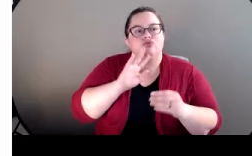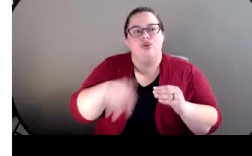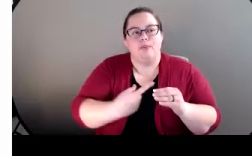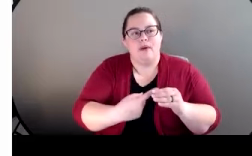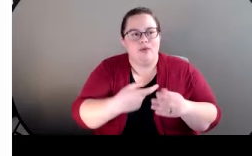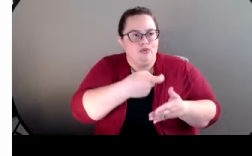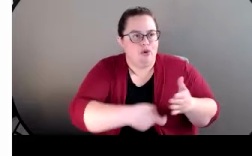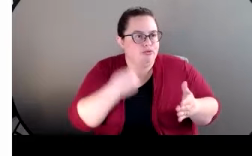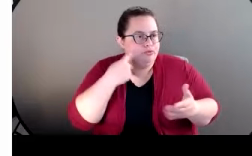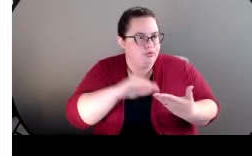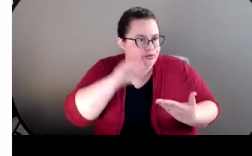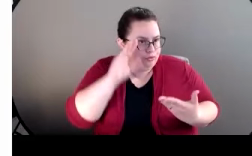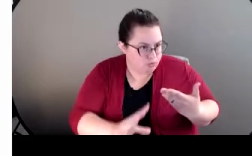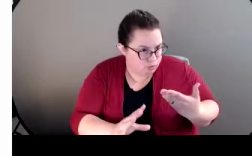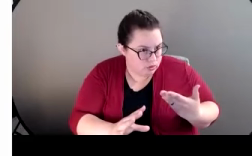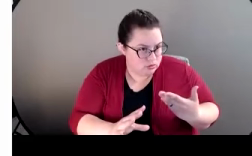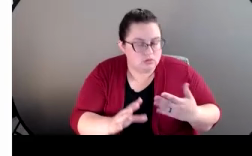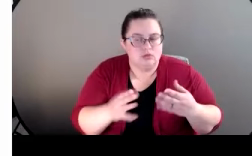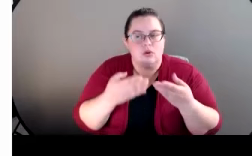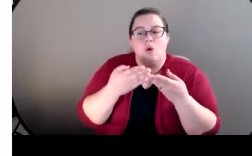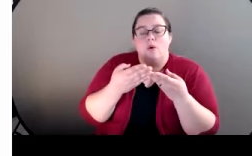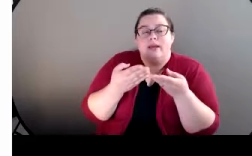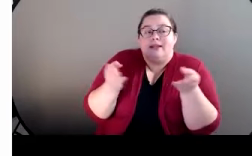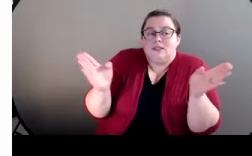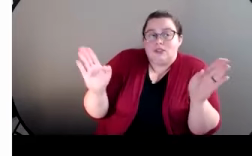So in general, if you're giving students